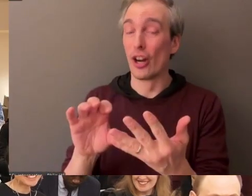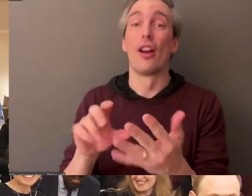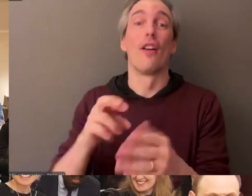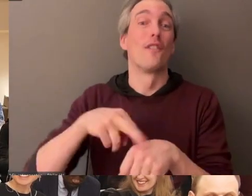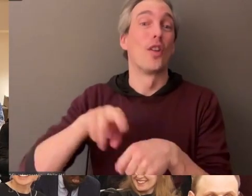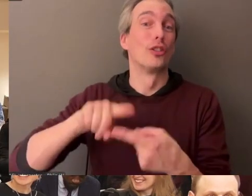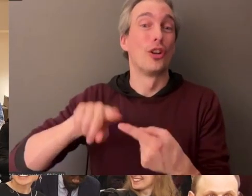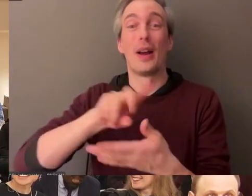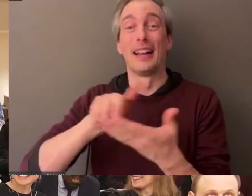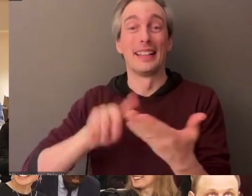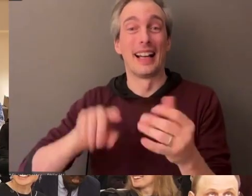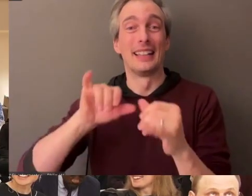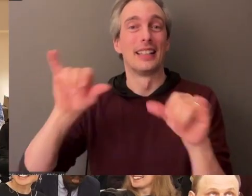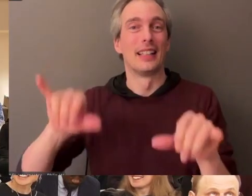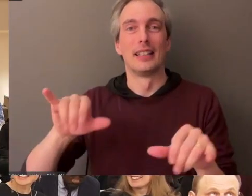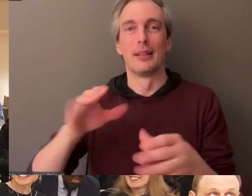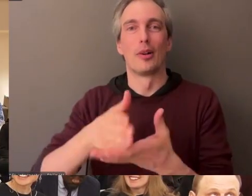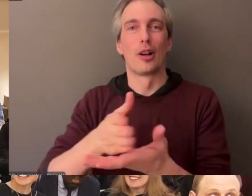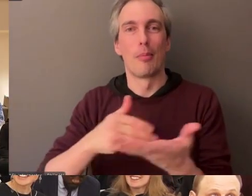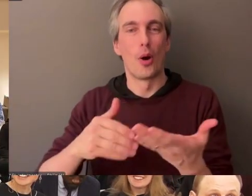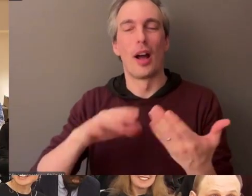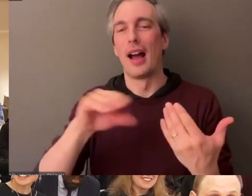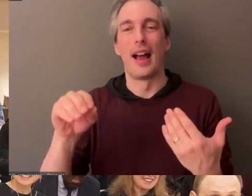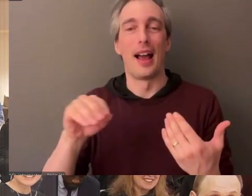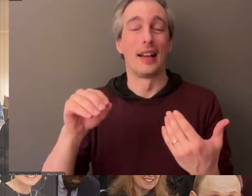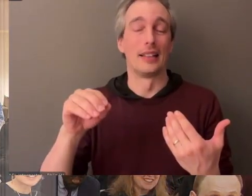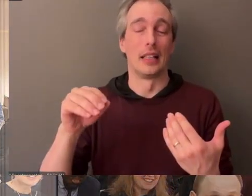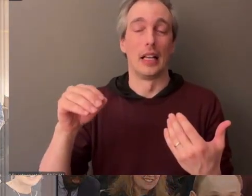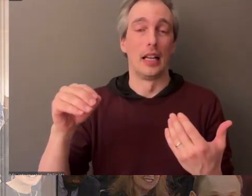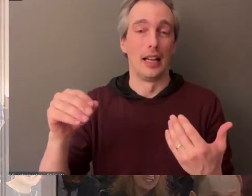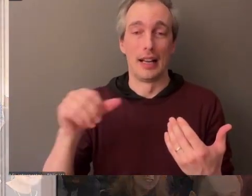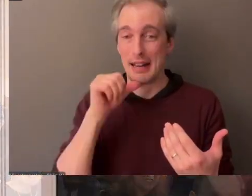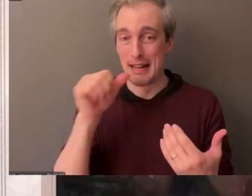And not... Net new from scratch criteria. Yes.